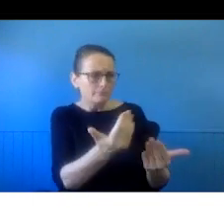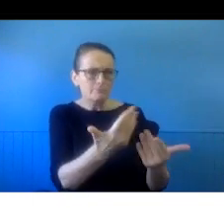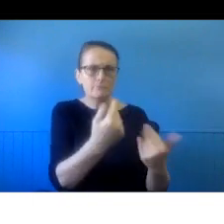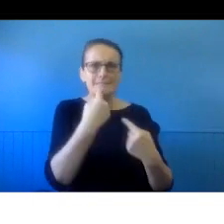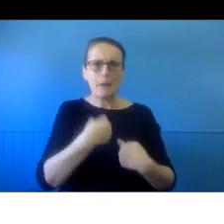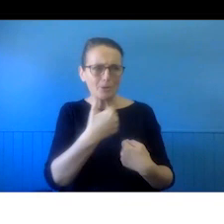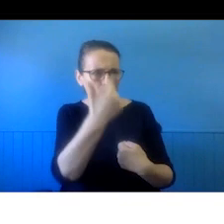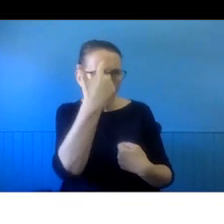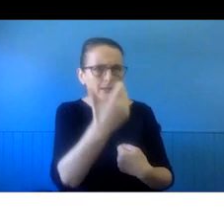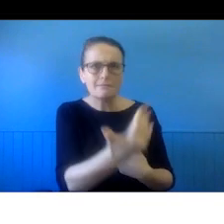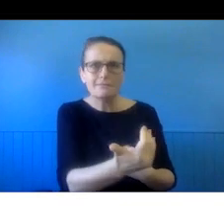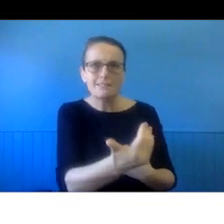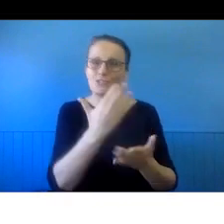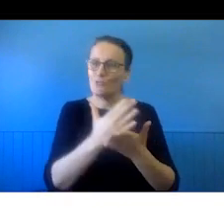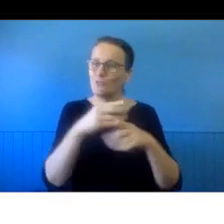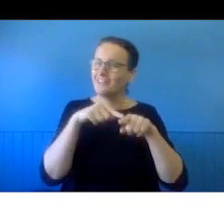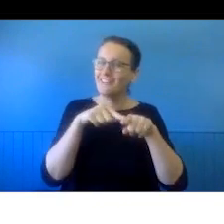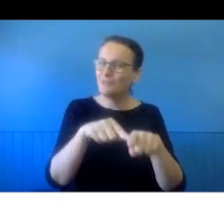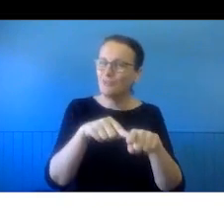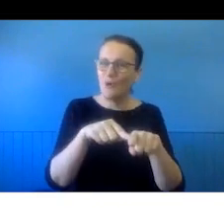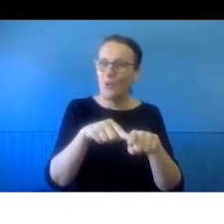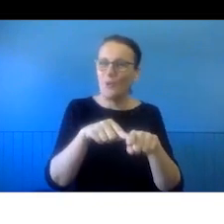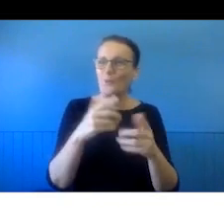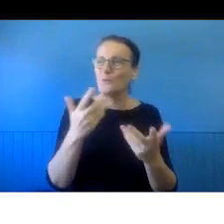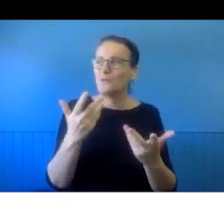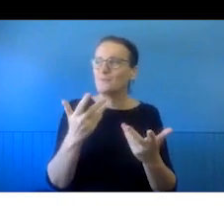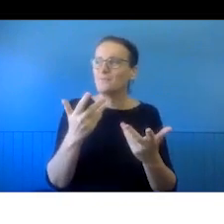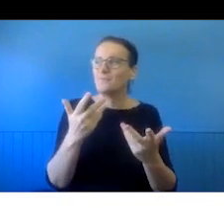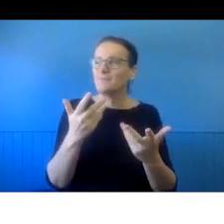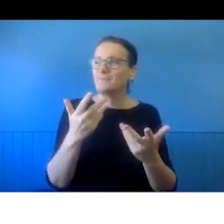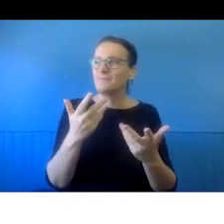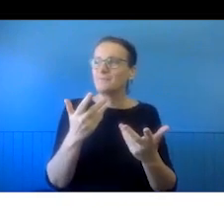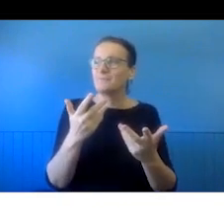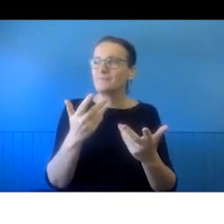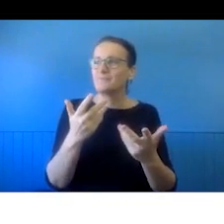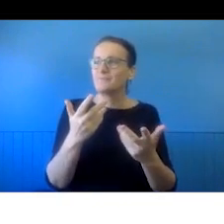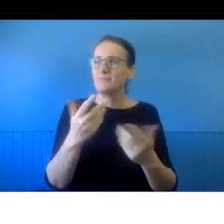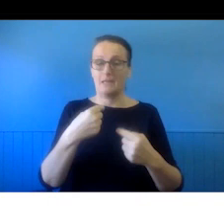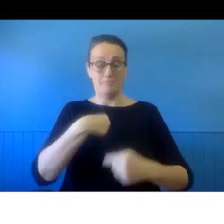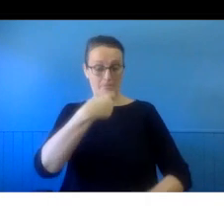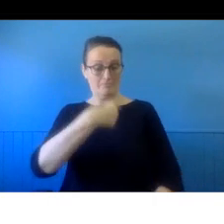depends on the tendencies that we, as individuals, have but also the